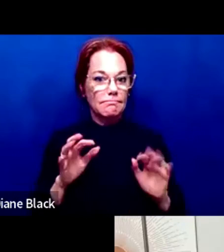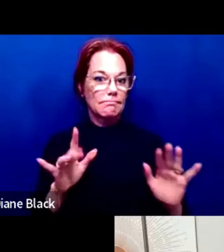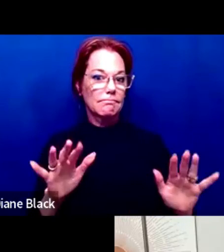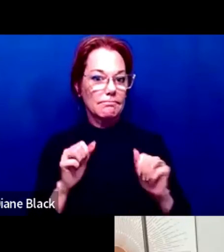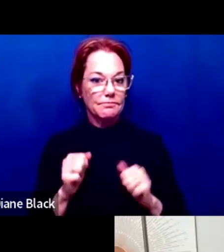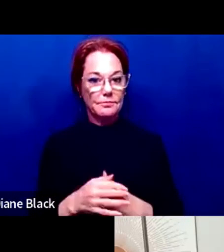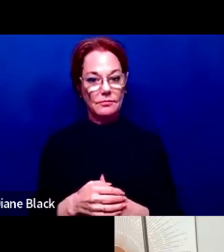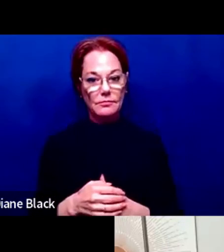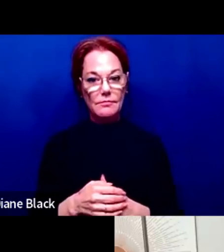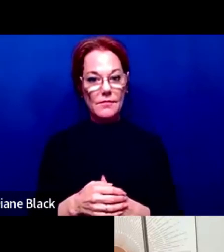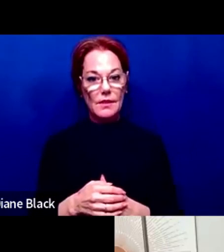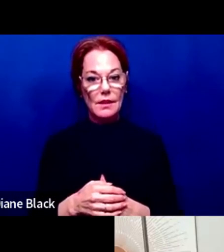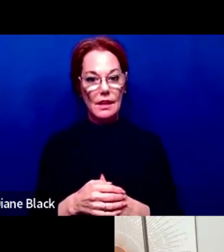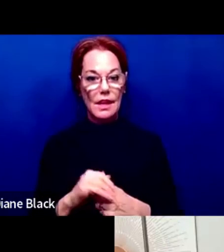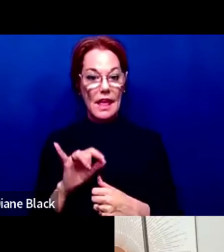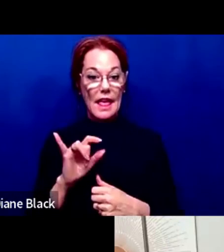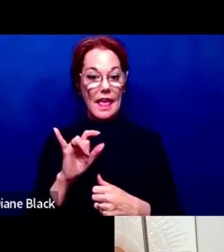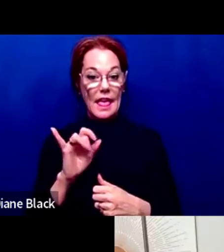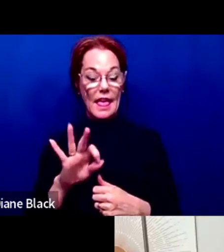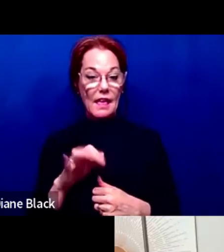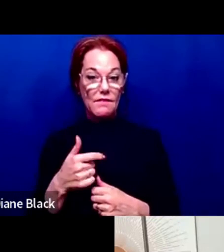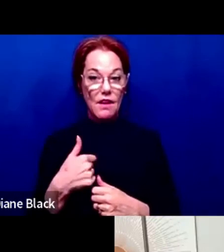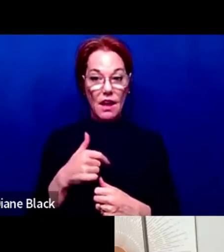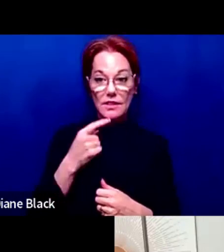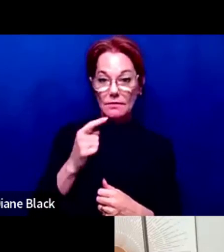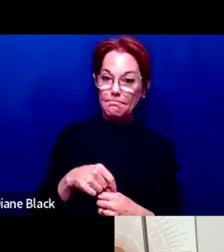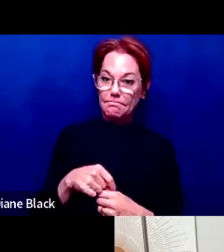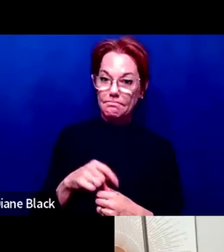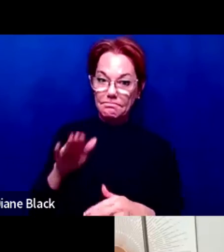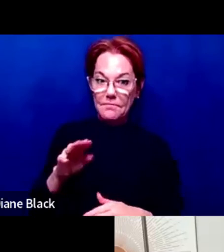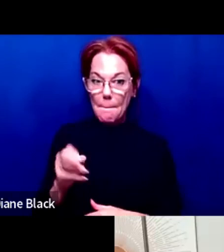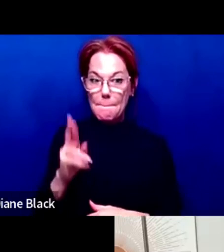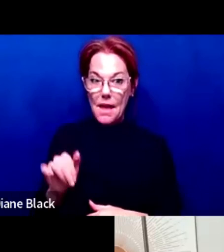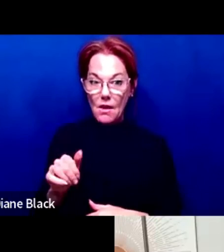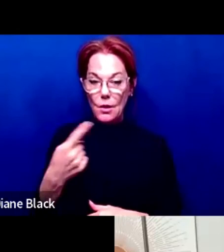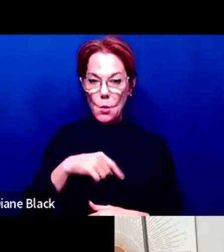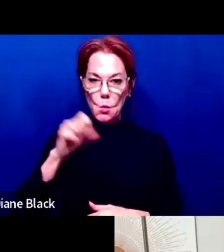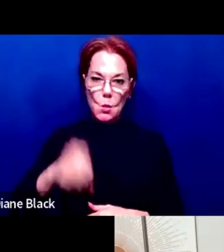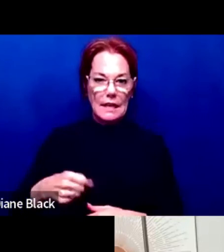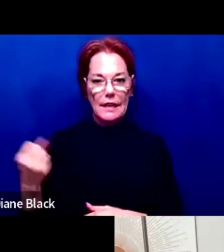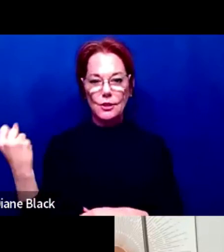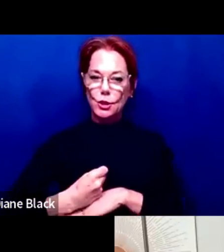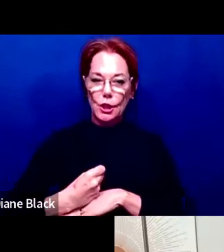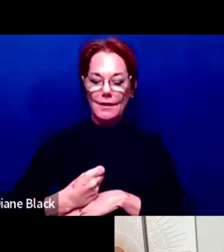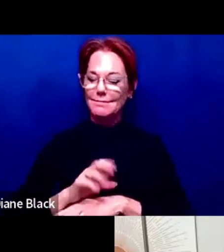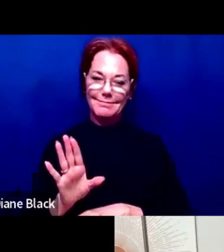really got upset at Mary, we could shut this thing down, you know, but why not just help? You know, and I think what happens